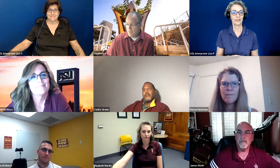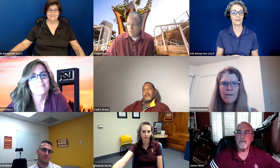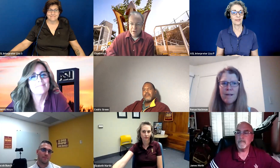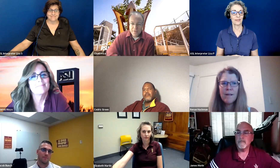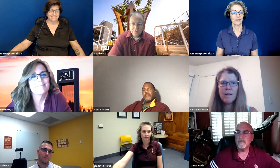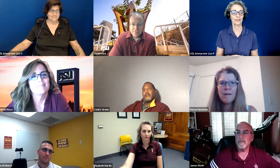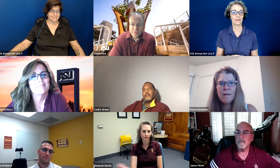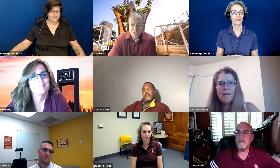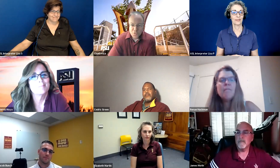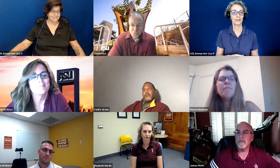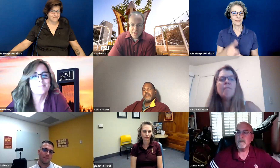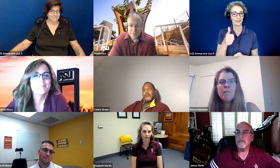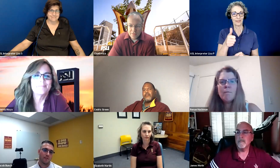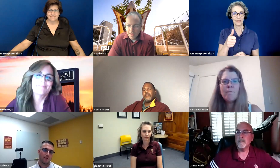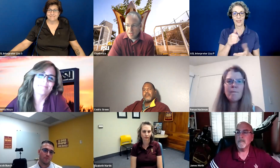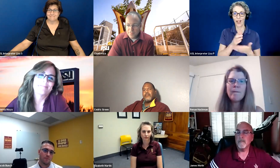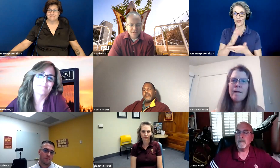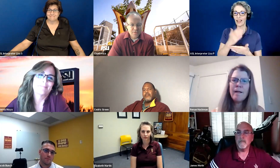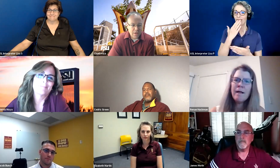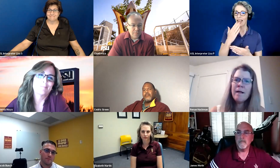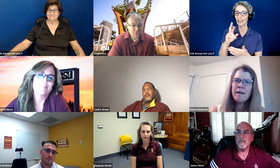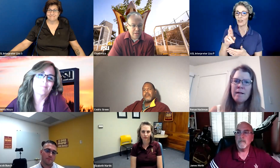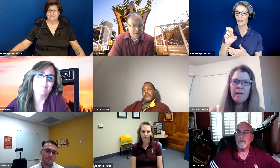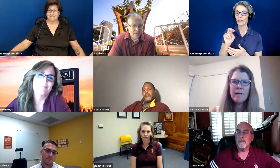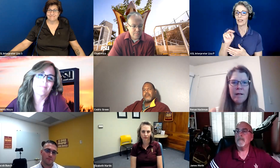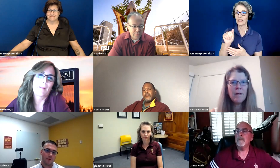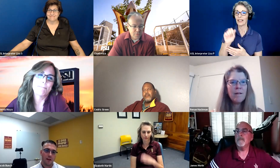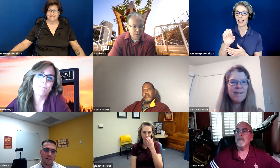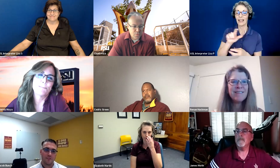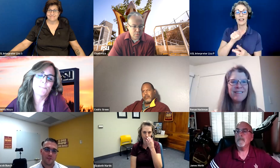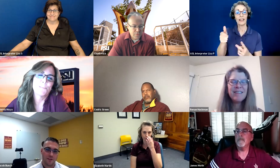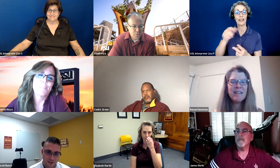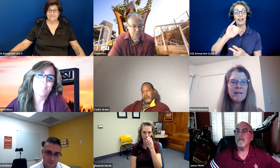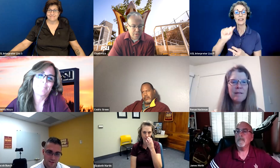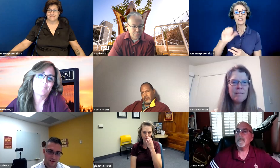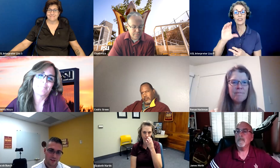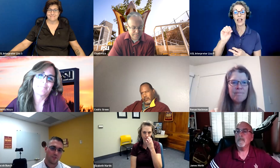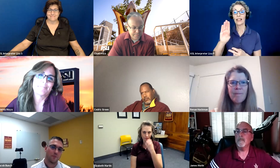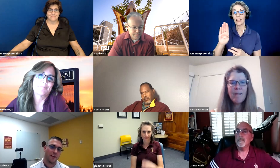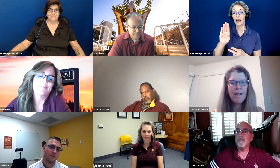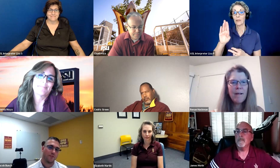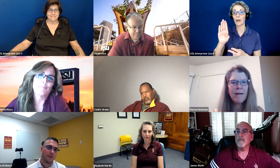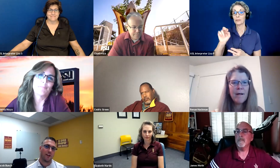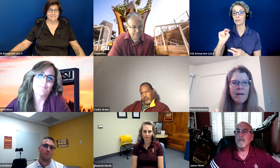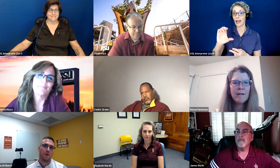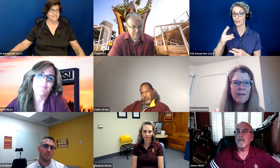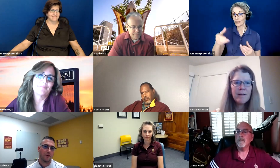All right, thank you, Renae. Next, Jacob Bunch, will you introduce yourself? Yes, my name is Jacob Bunch.